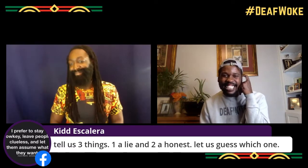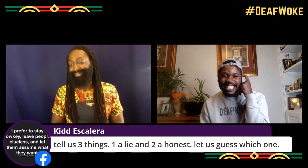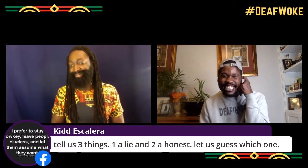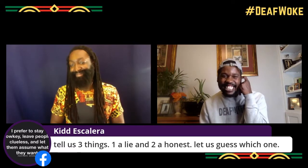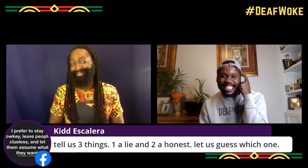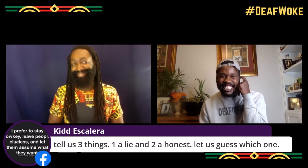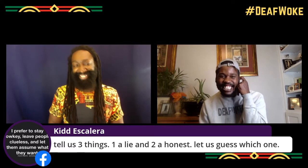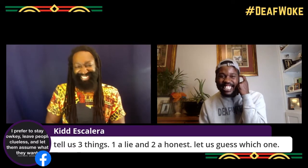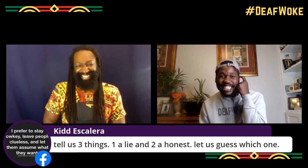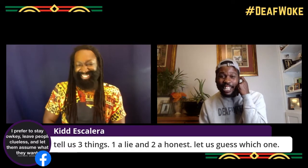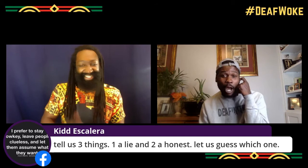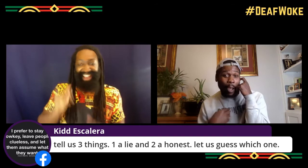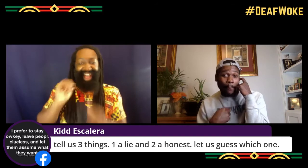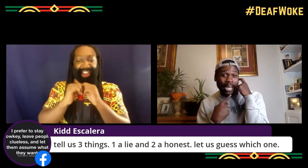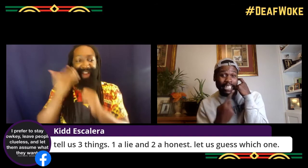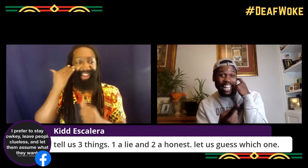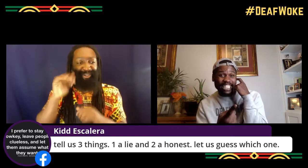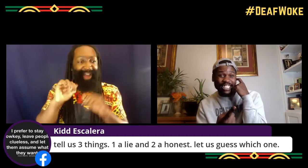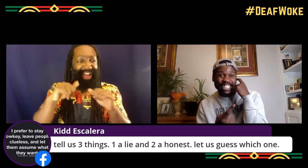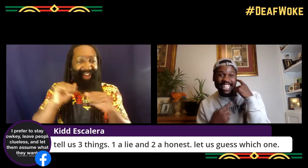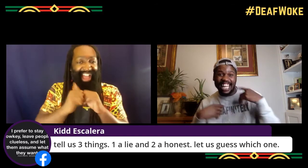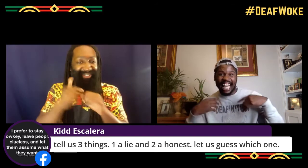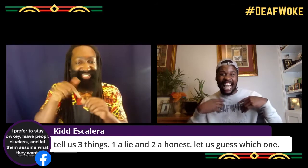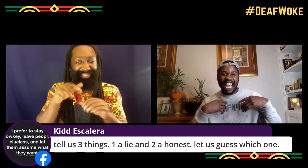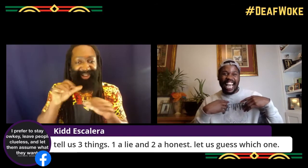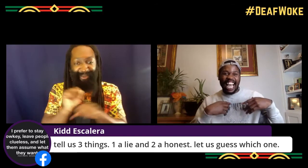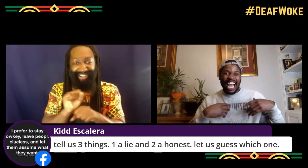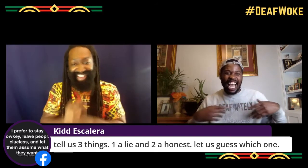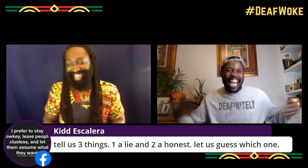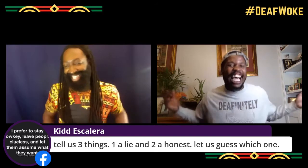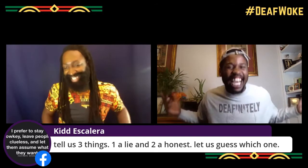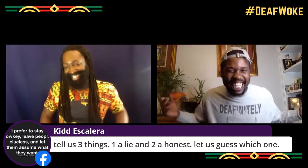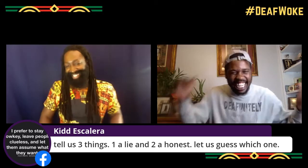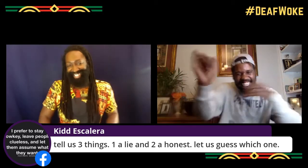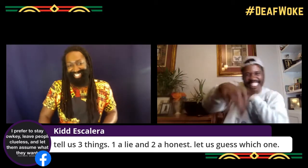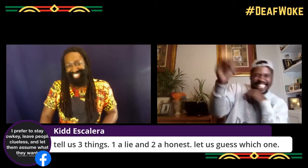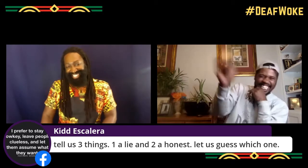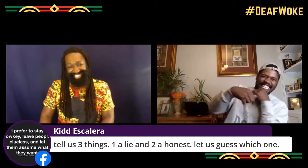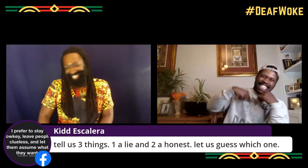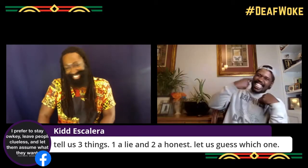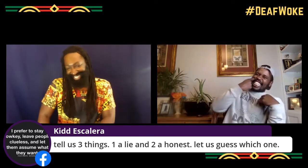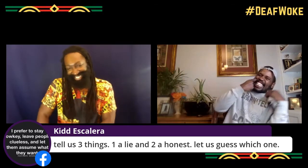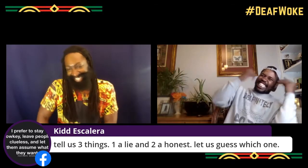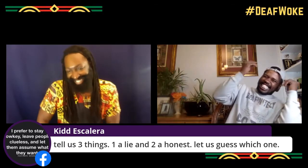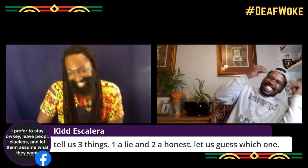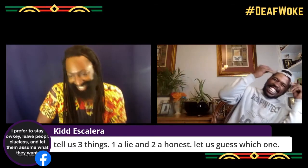So, everybody's gonna guess now, which one's true. Do I tell you?